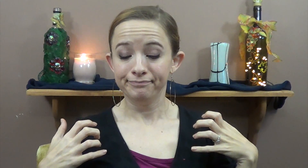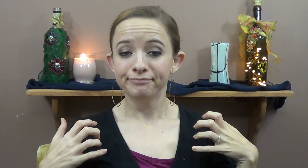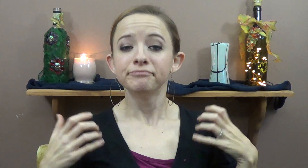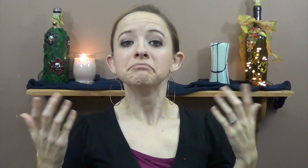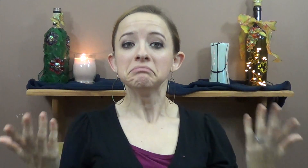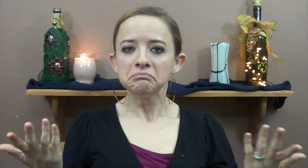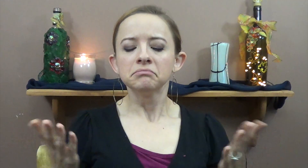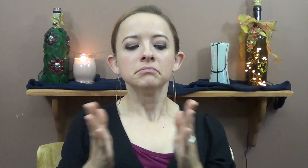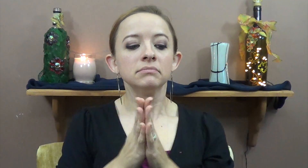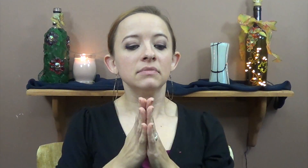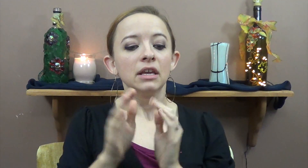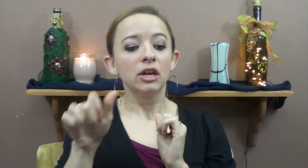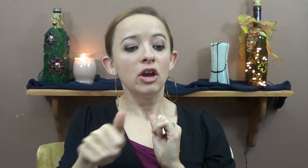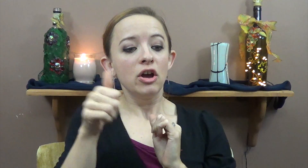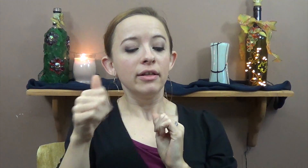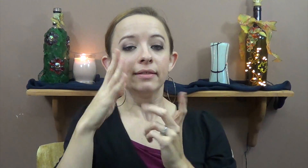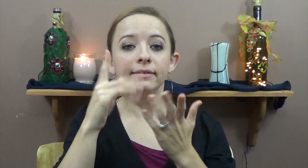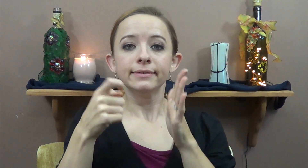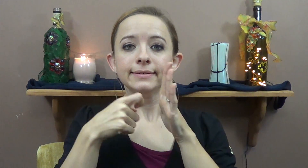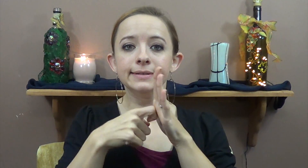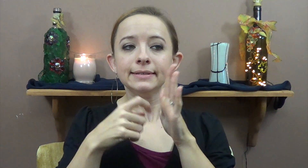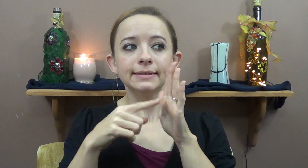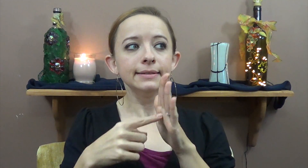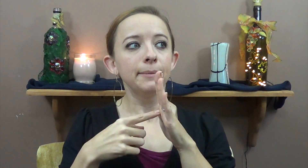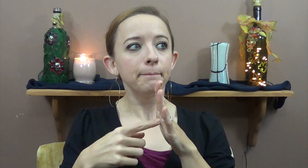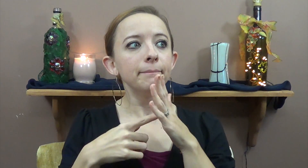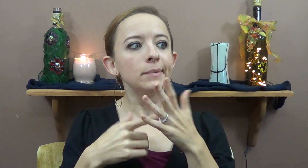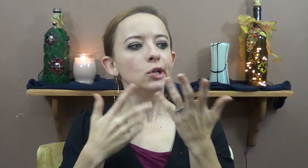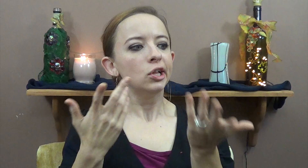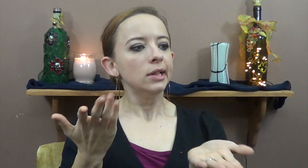its the curls. So another example